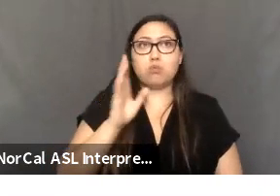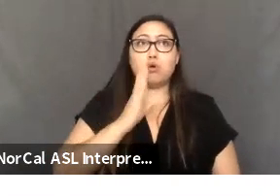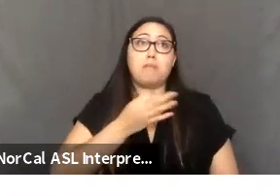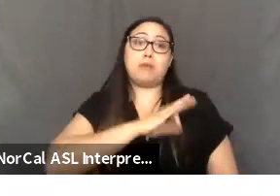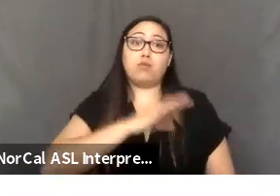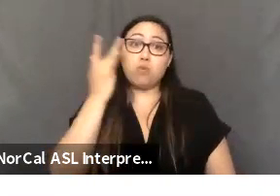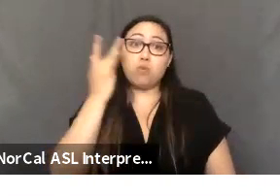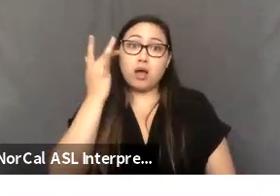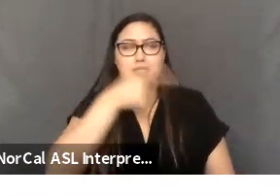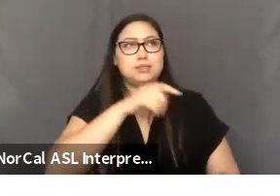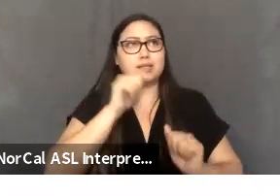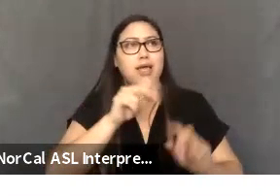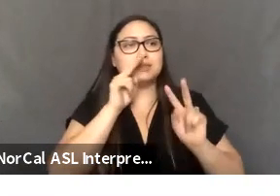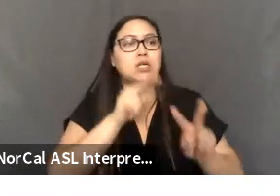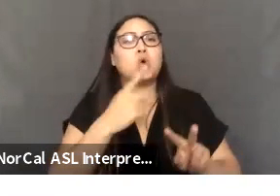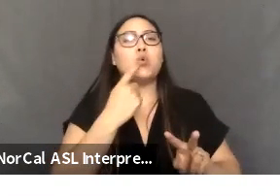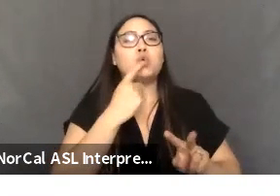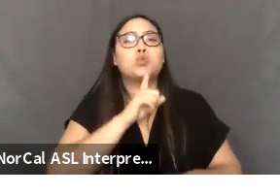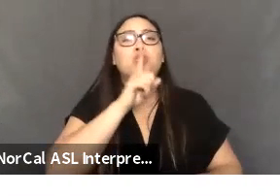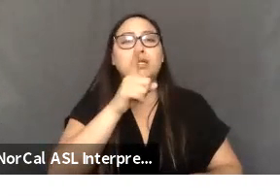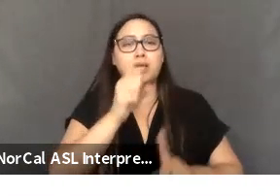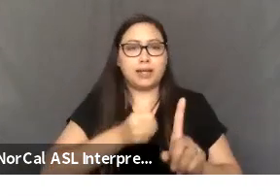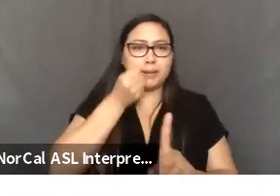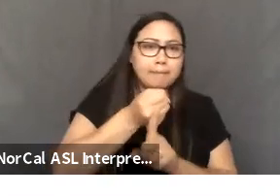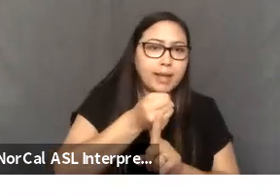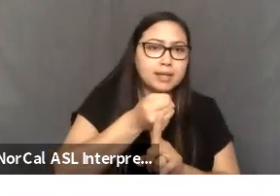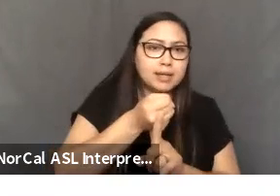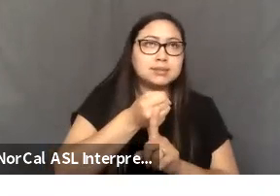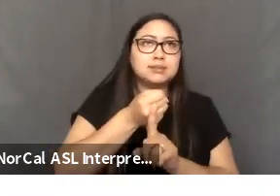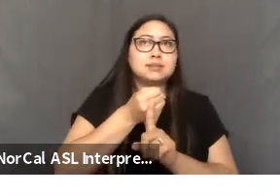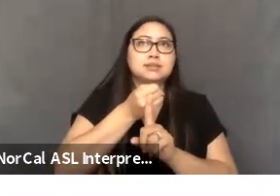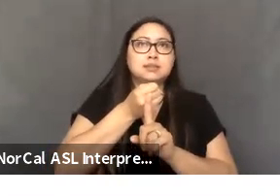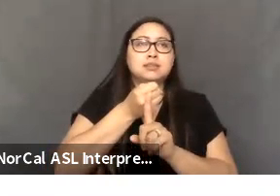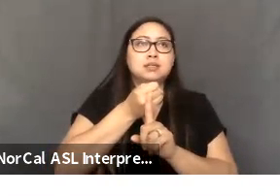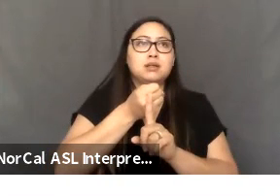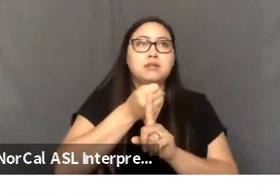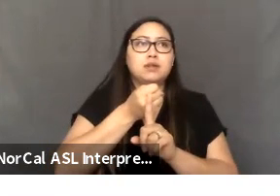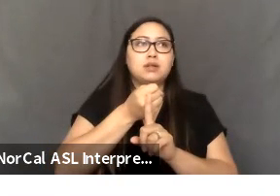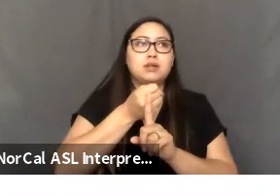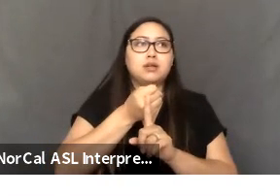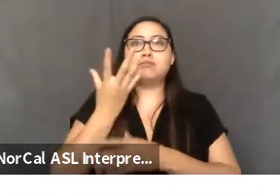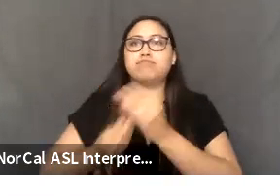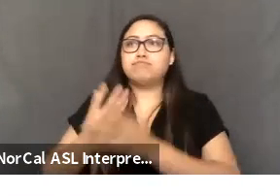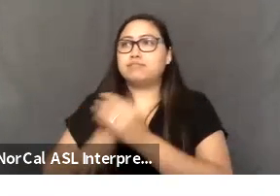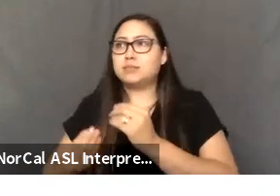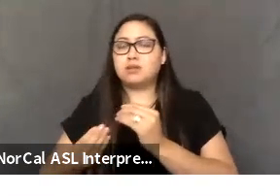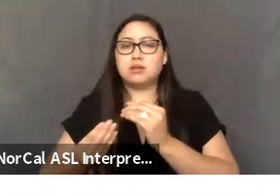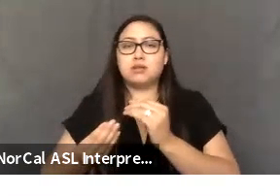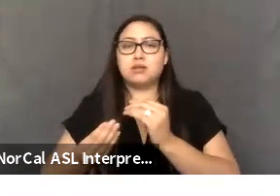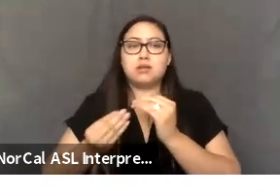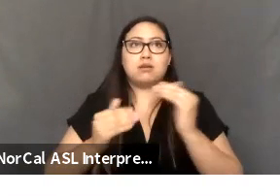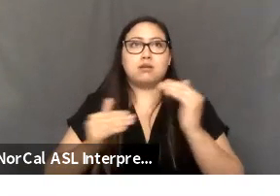idea of who is really being impacted by the lack of appropriate accommodations and by knowing that,